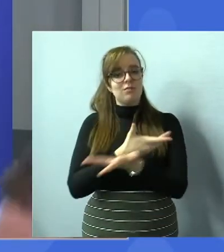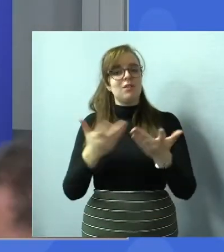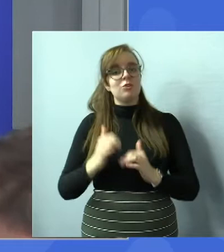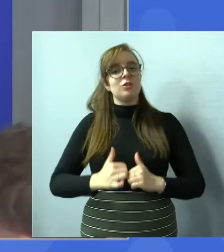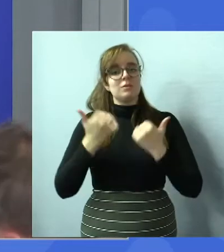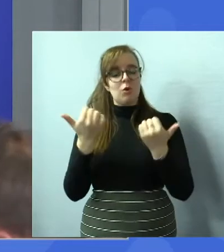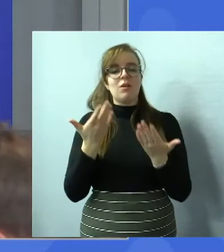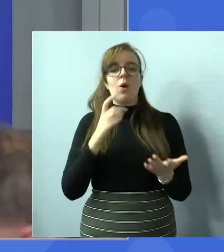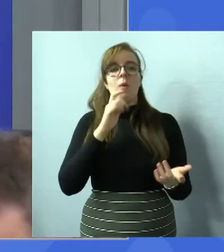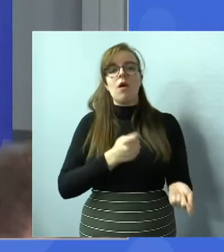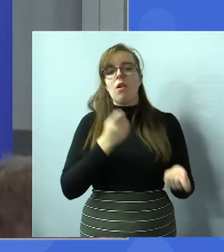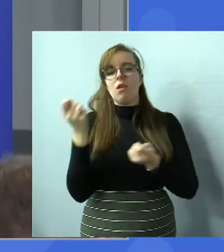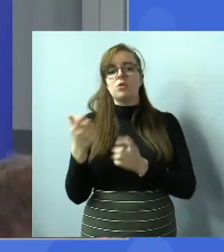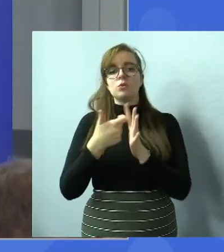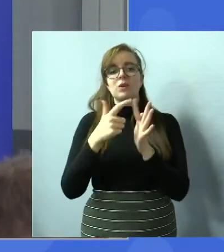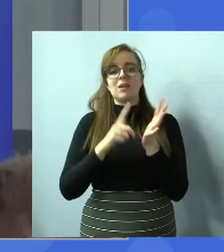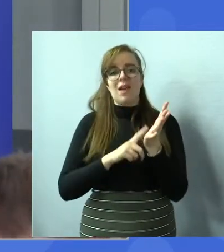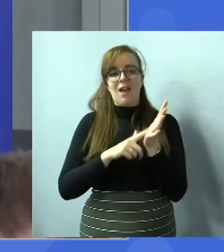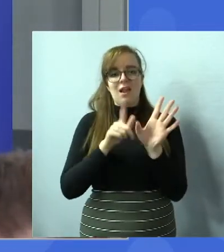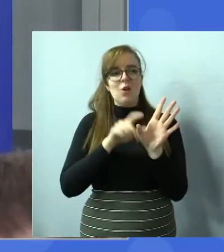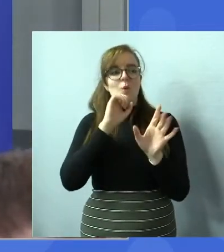to Kelly who's going to give us some practical work before passing on to